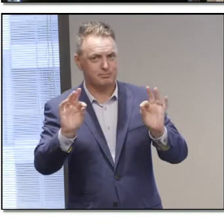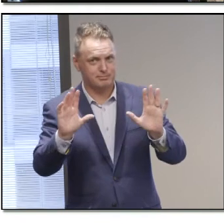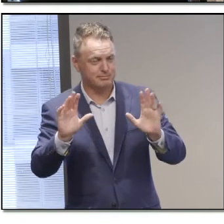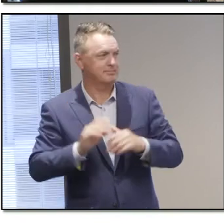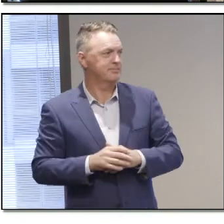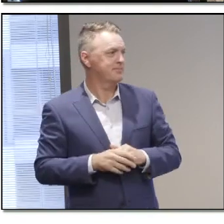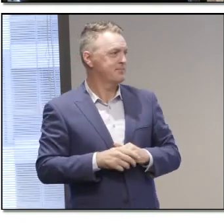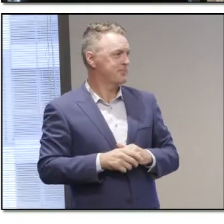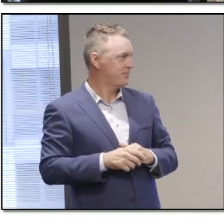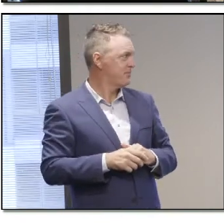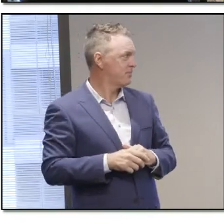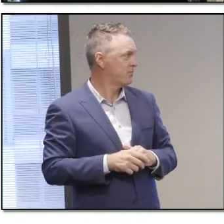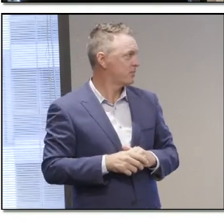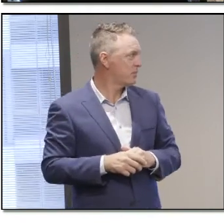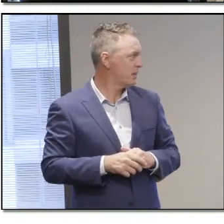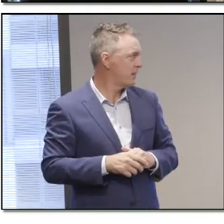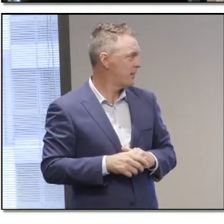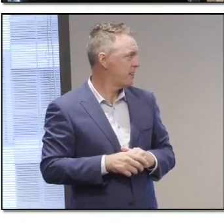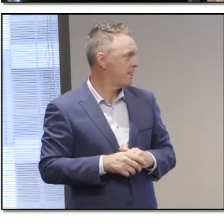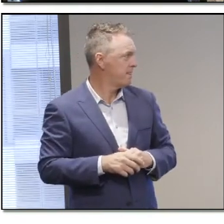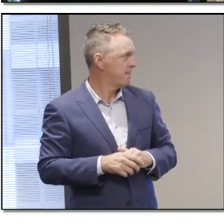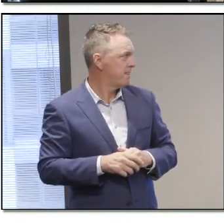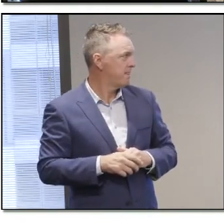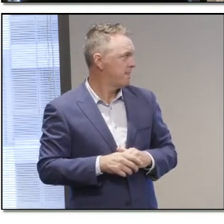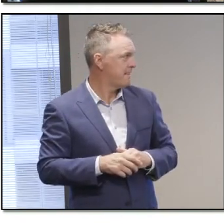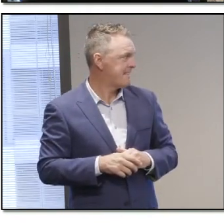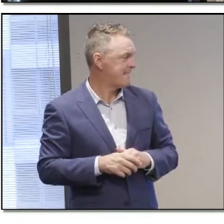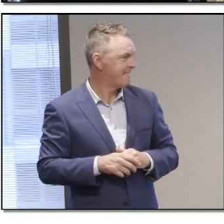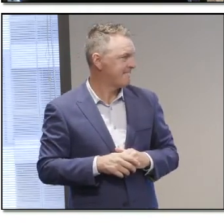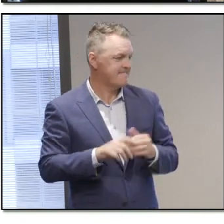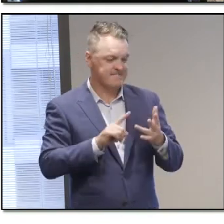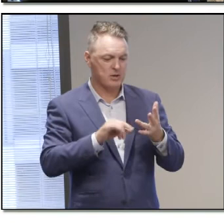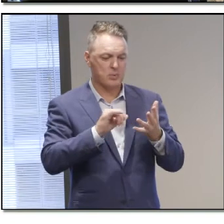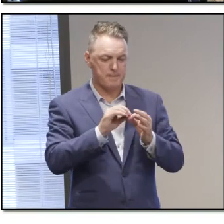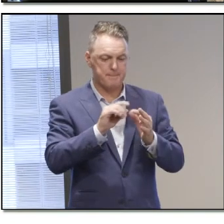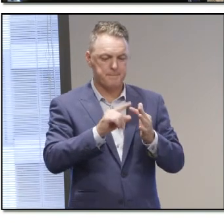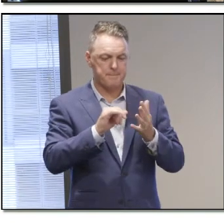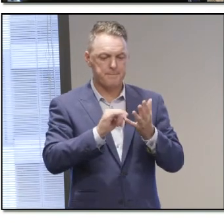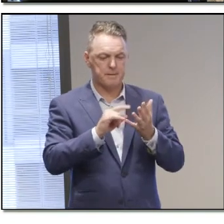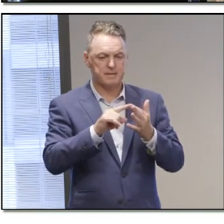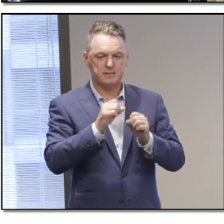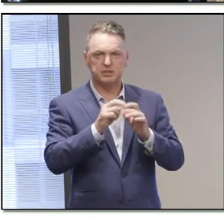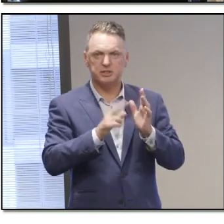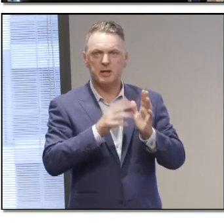So, what's an obesogen? Is a chemical or xenobiotic that disrupts normal development